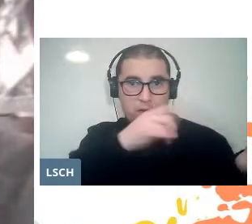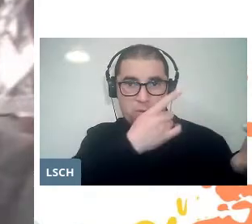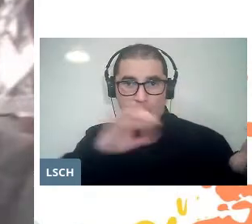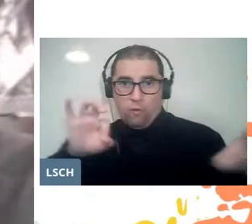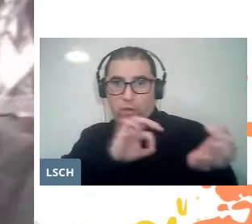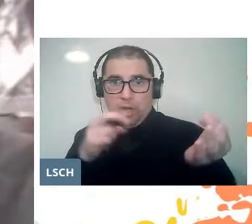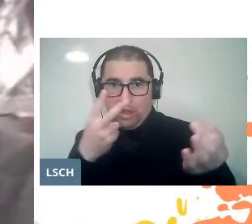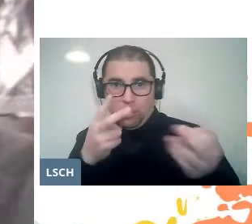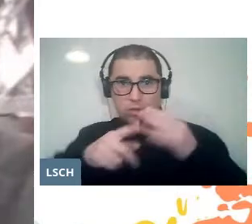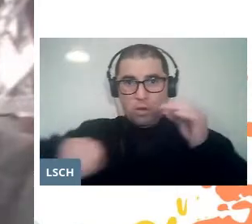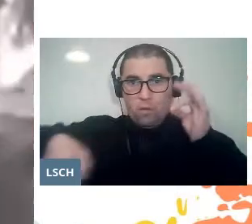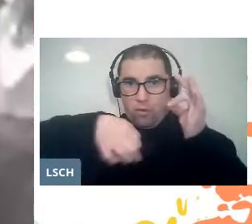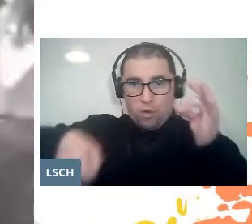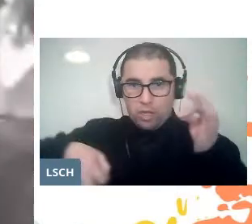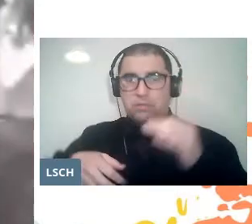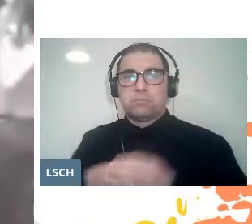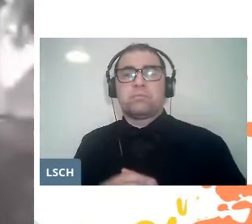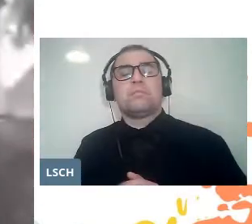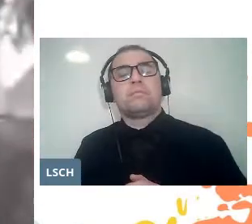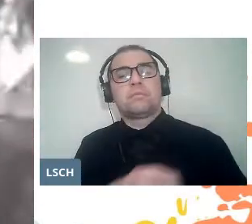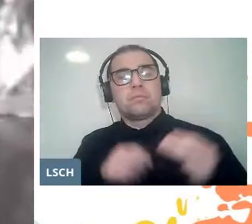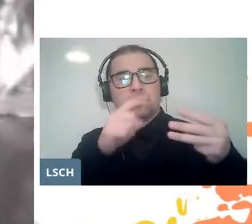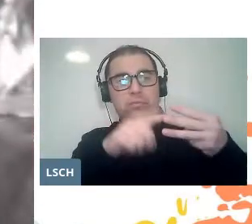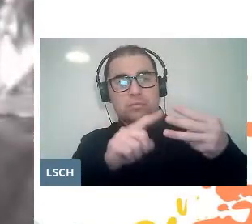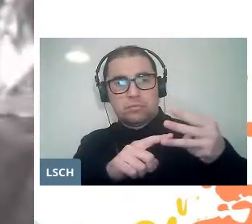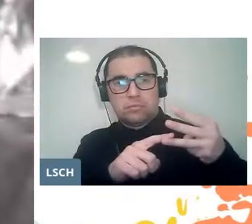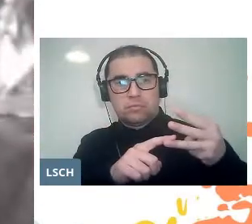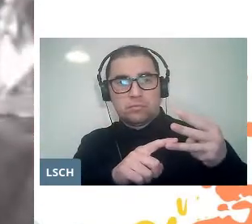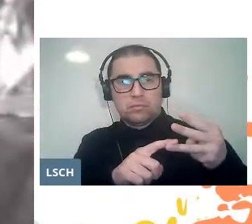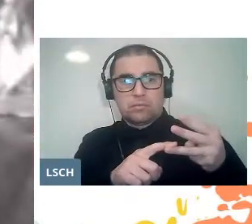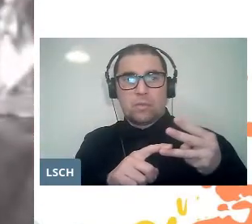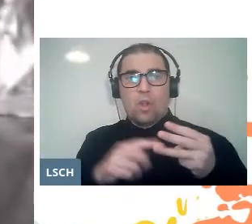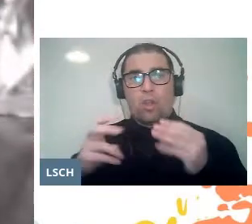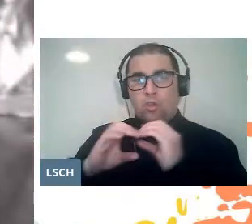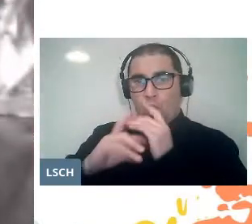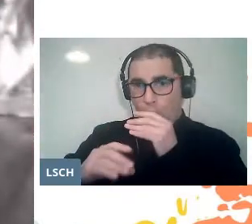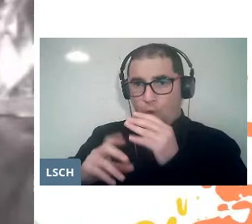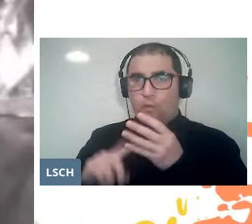violas, cellos and double basses, two oboes and two French horns.